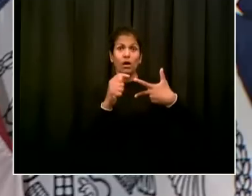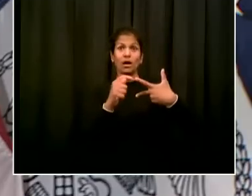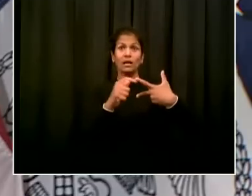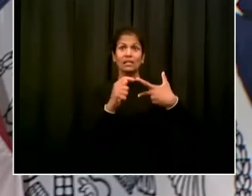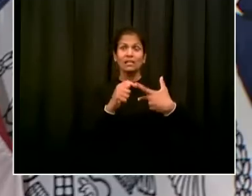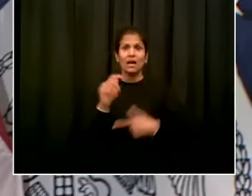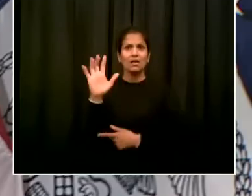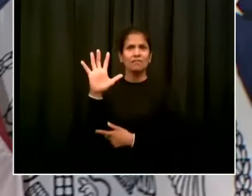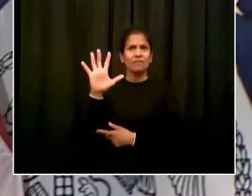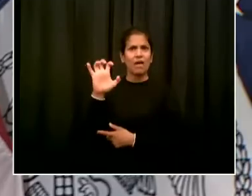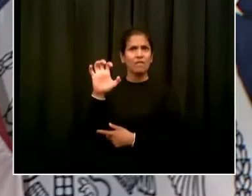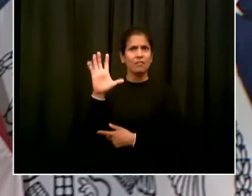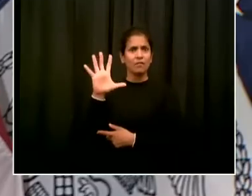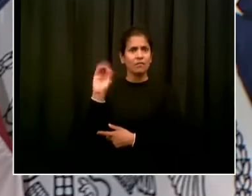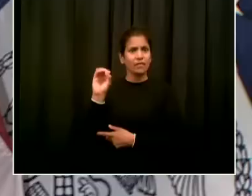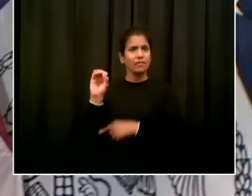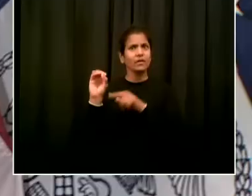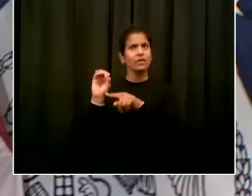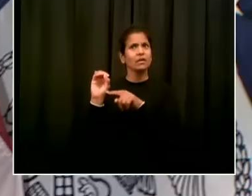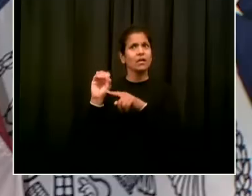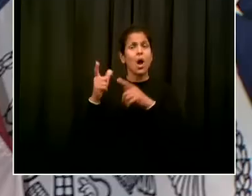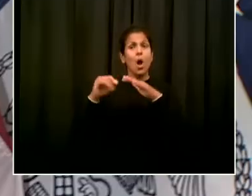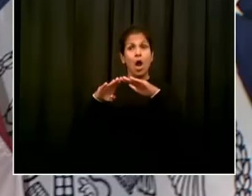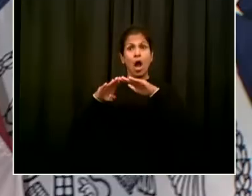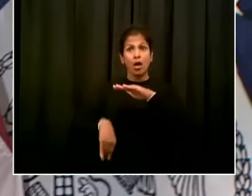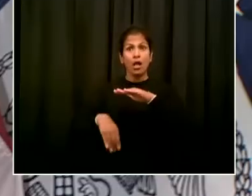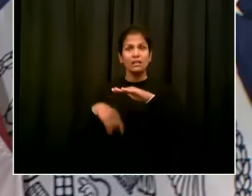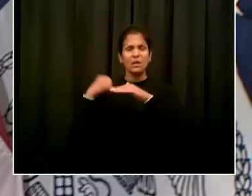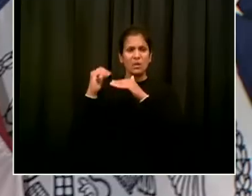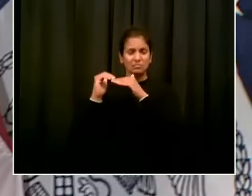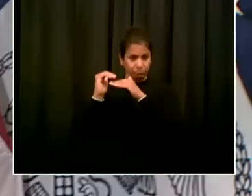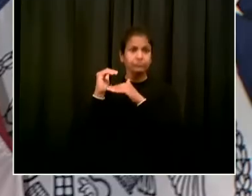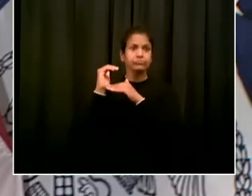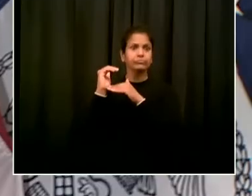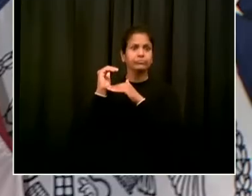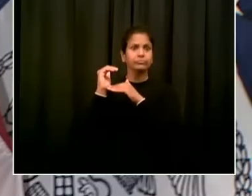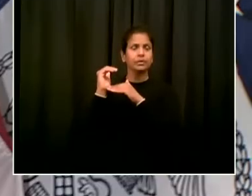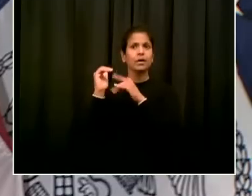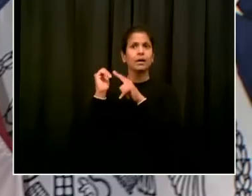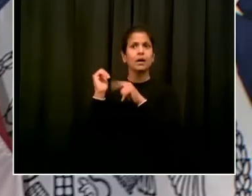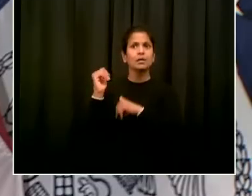CROSSING ATHT T NELI? ? INDICATORS ARE MEANT TO GIVE